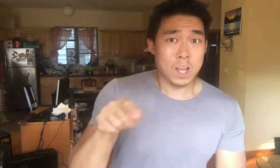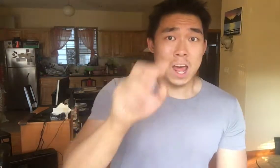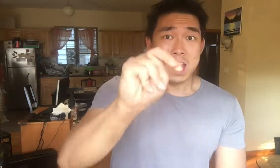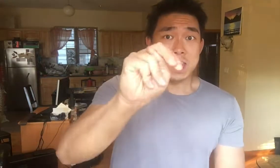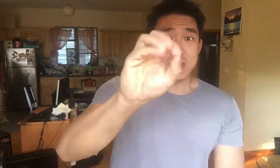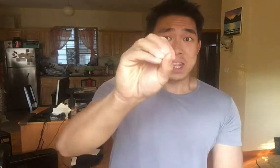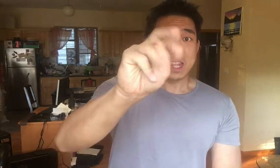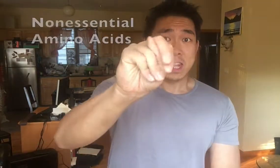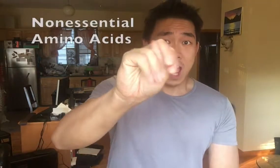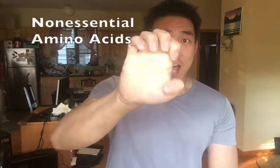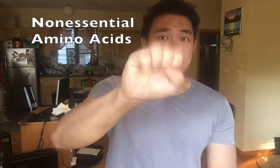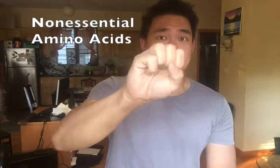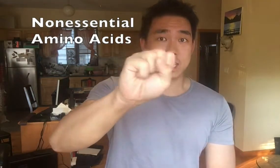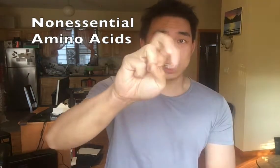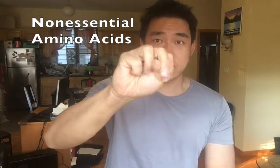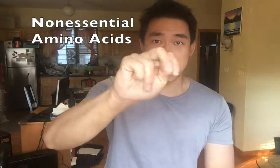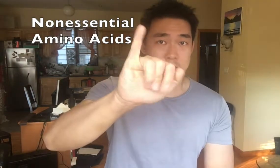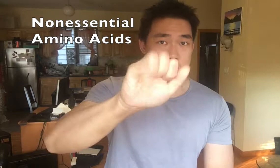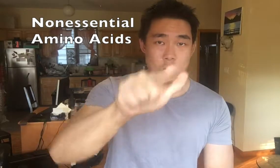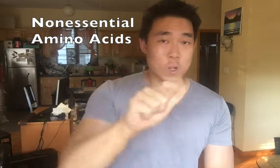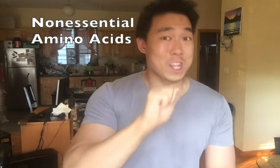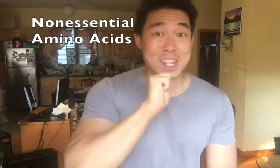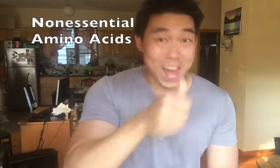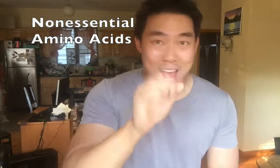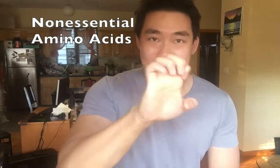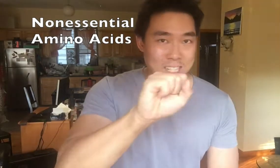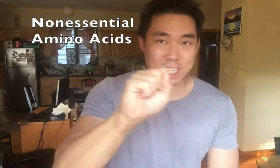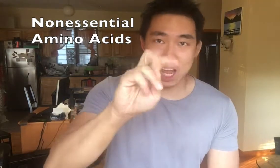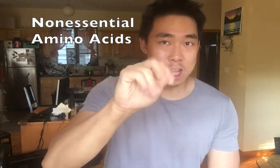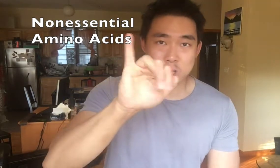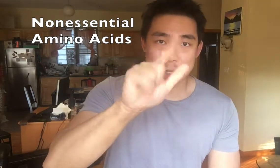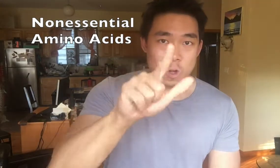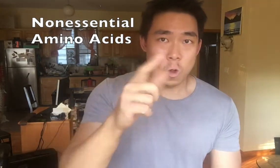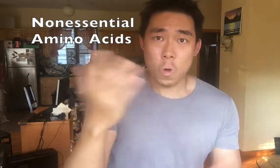Nonessential Amino Acids